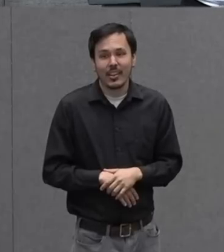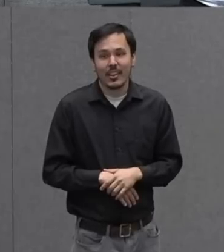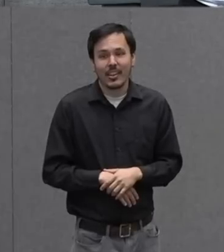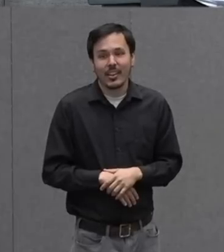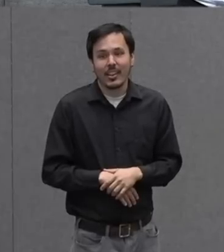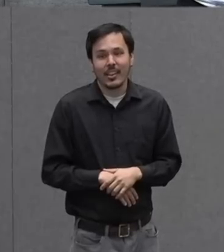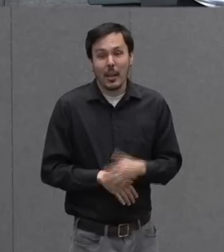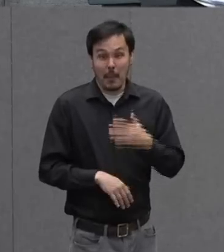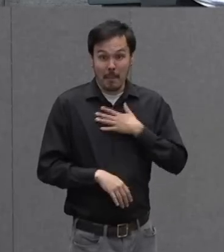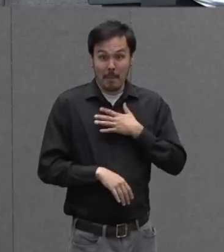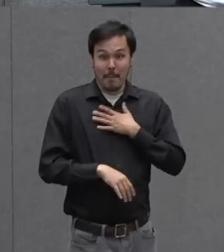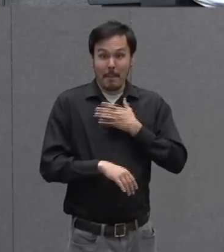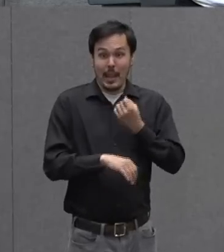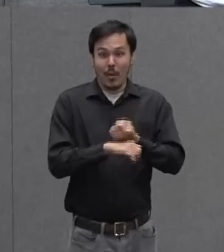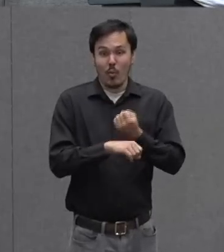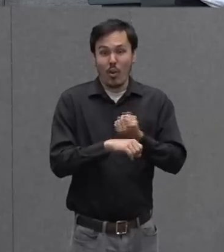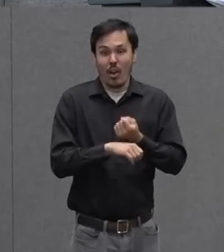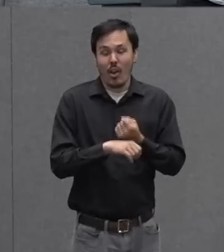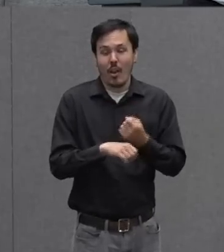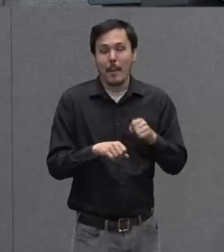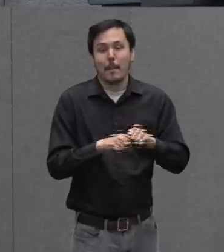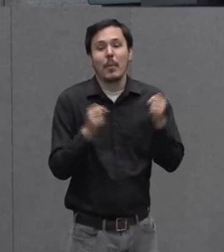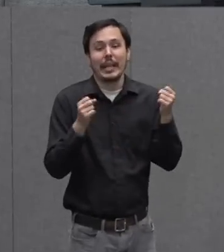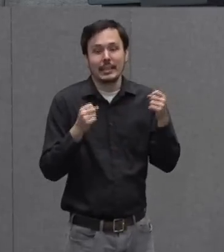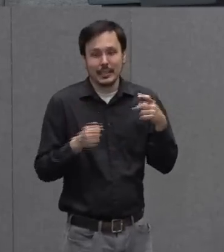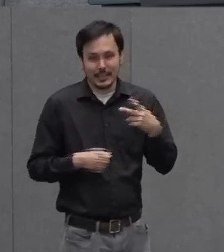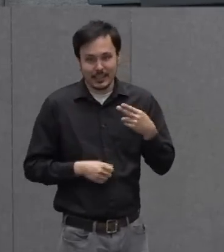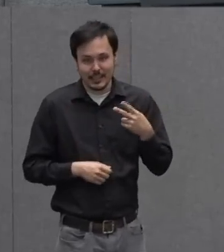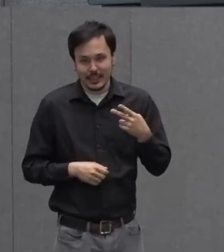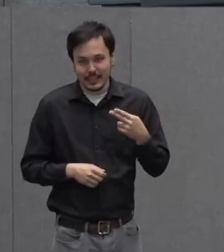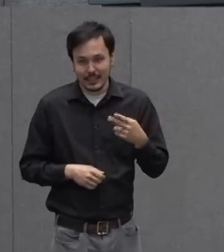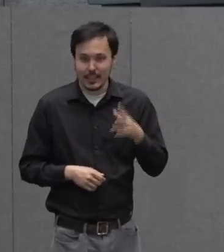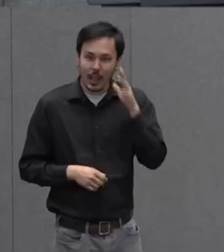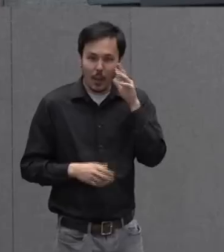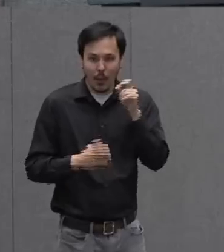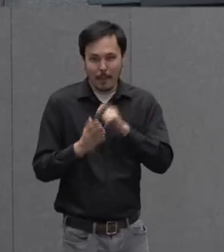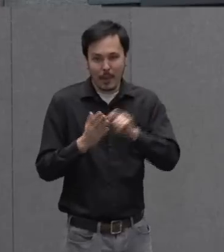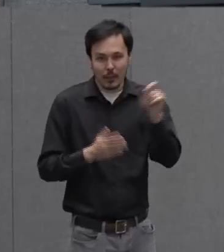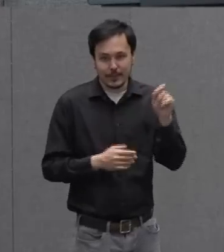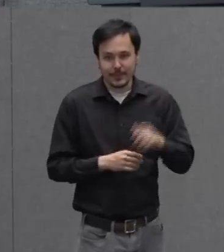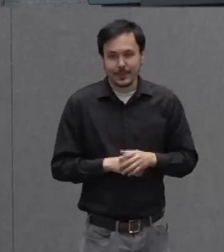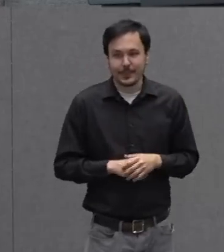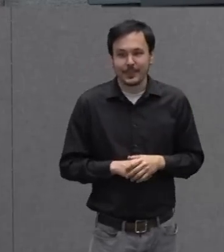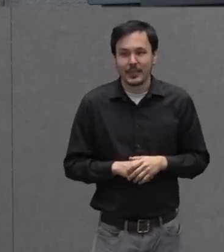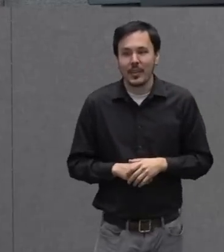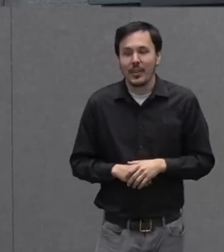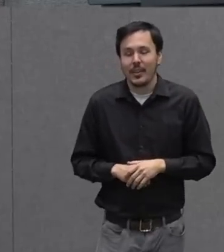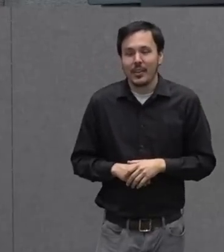My rock smashes those scissors, so I'm gonna mark it over here on my graph.